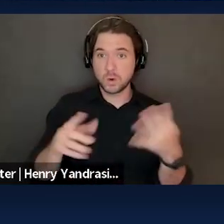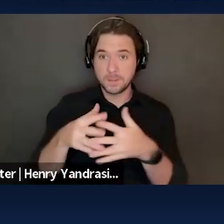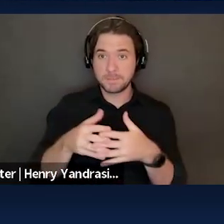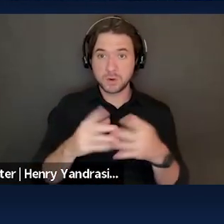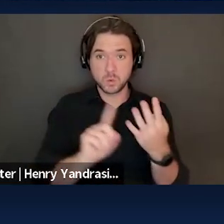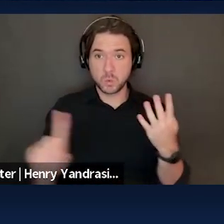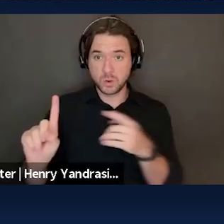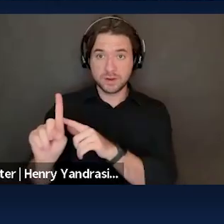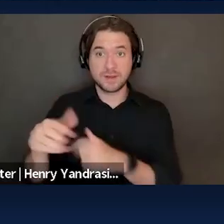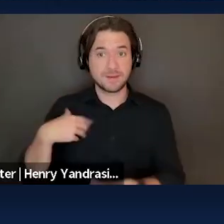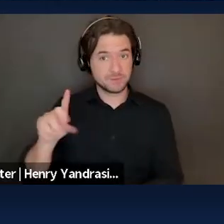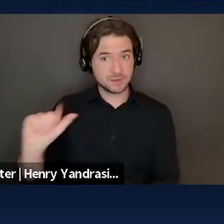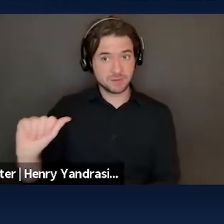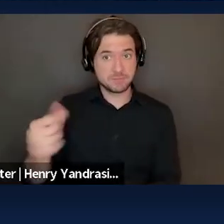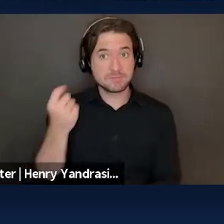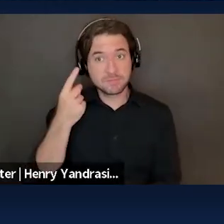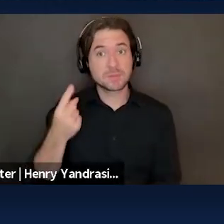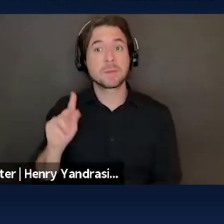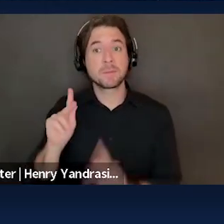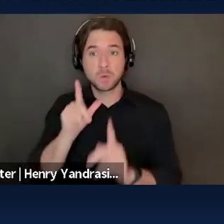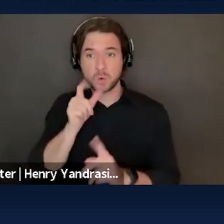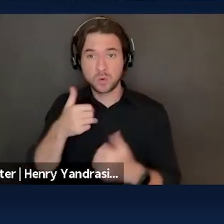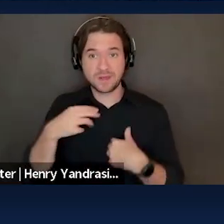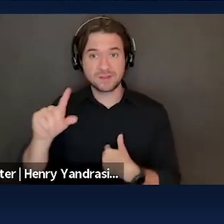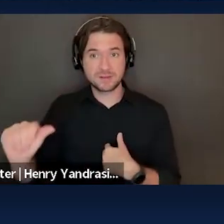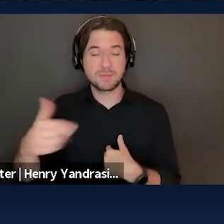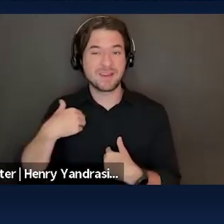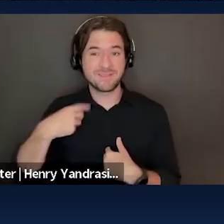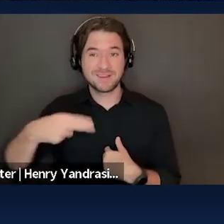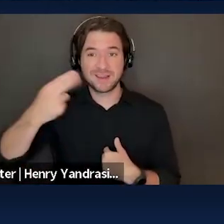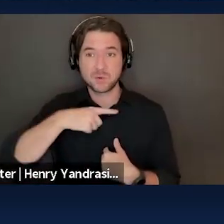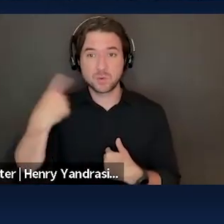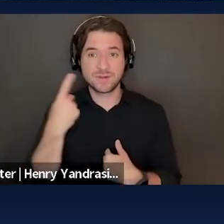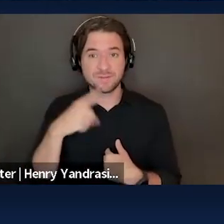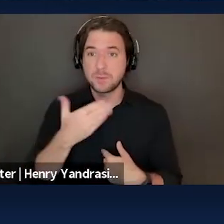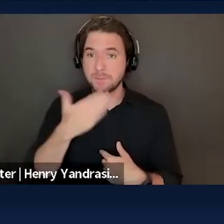People with disabilities face increased risks for poor health outcomes, limited access to care.